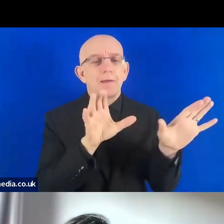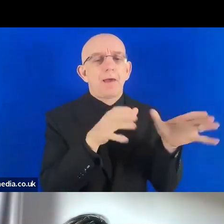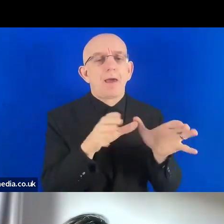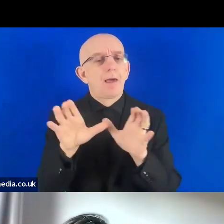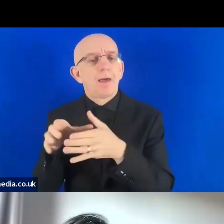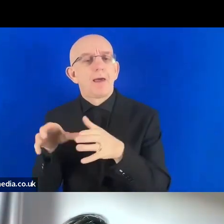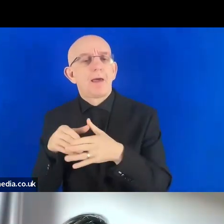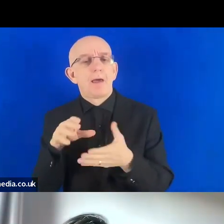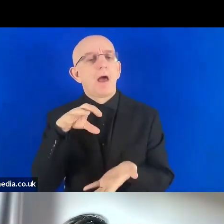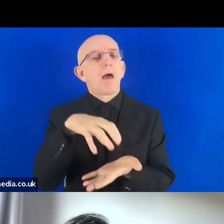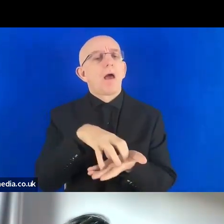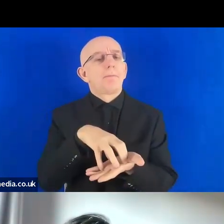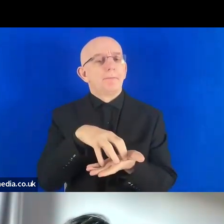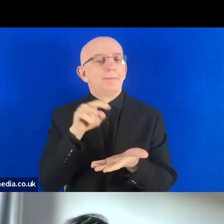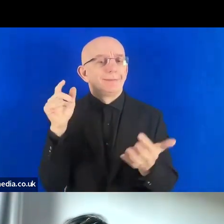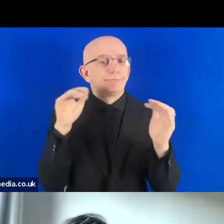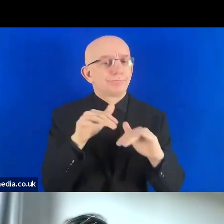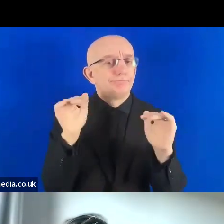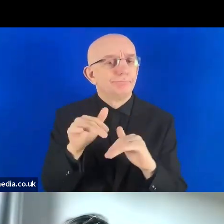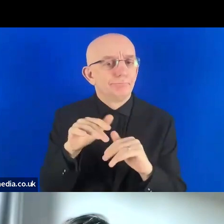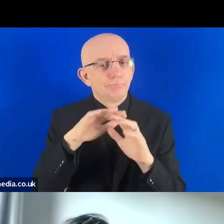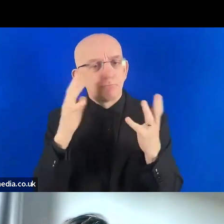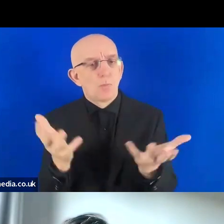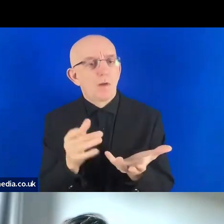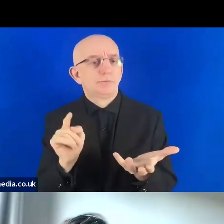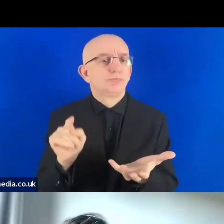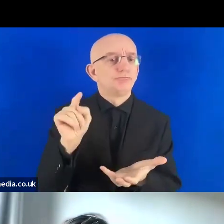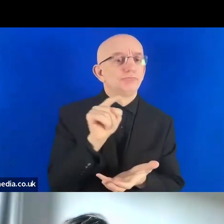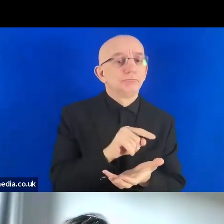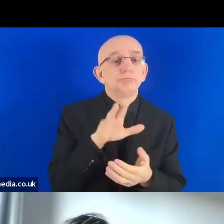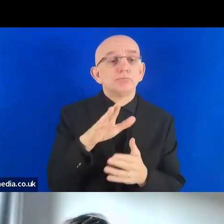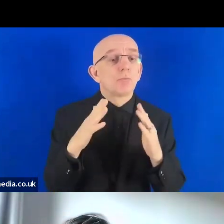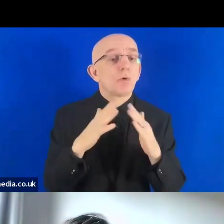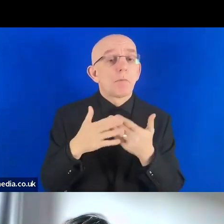So today's session is going to be our final wrap up session where we're going to be talking about,